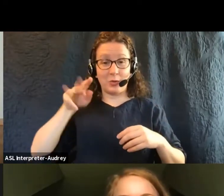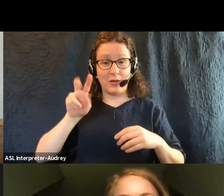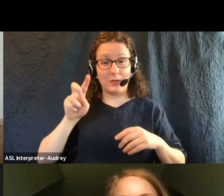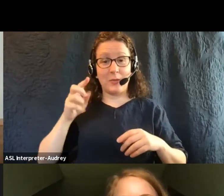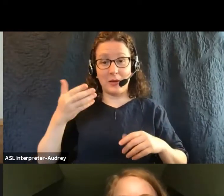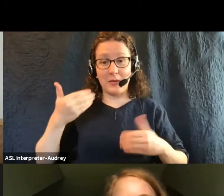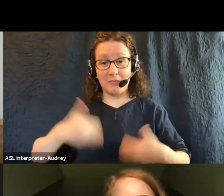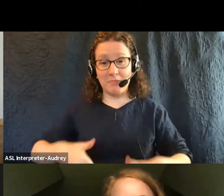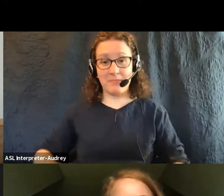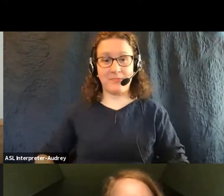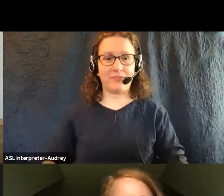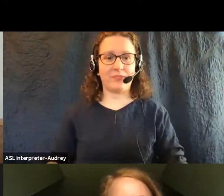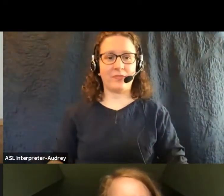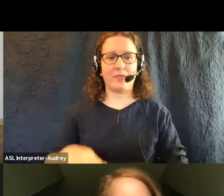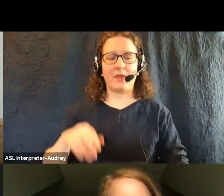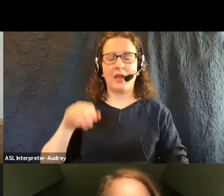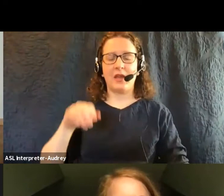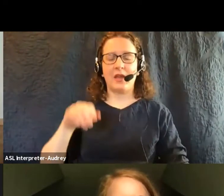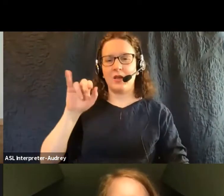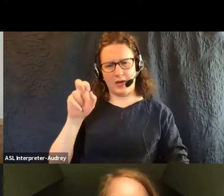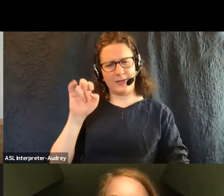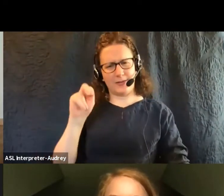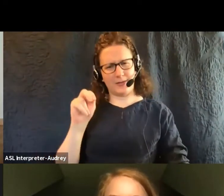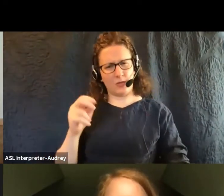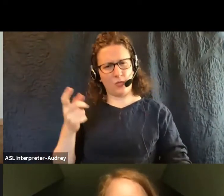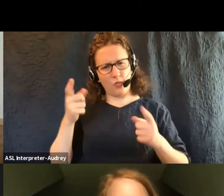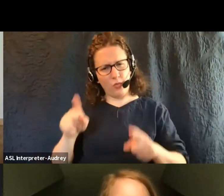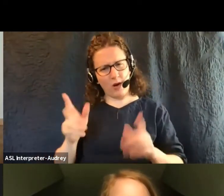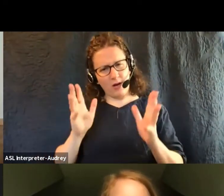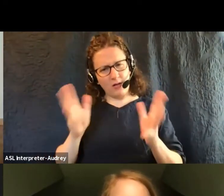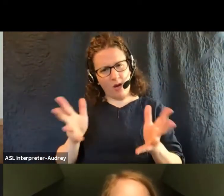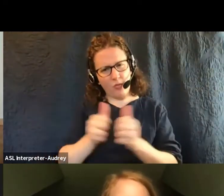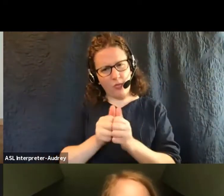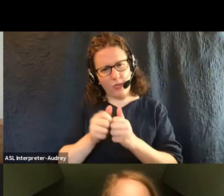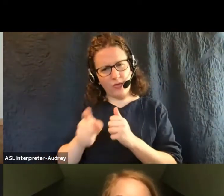Abby, when I talked to you before, you told me something about your